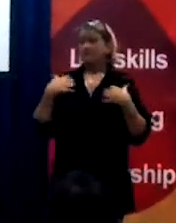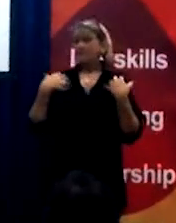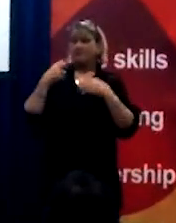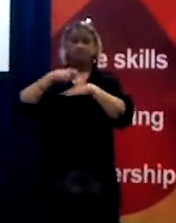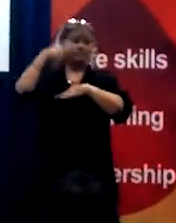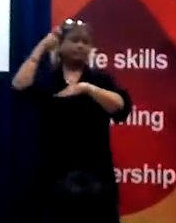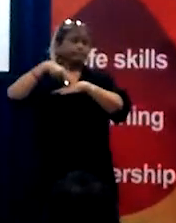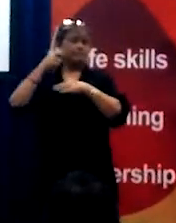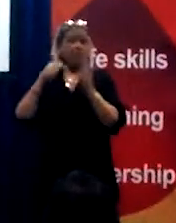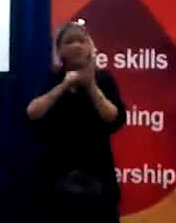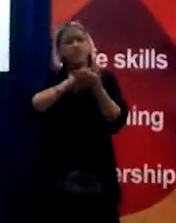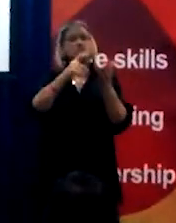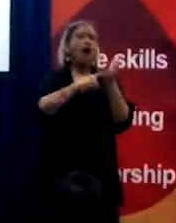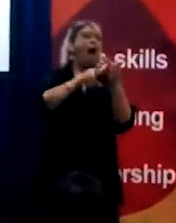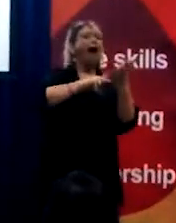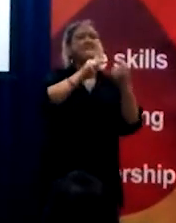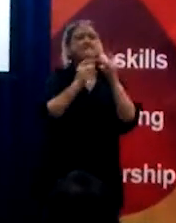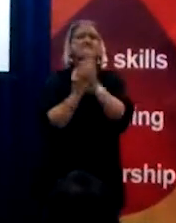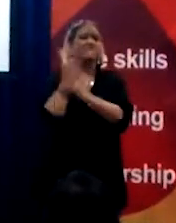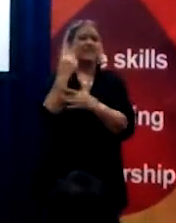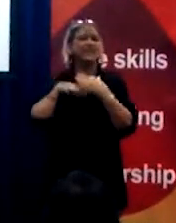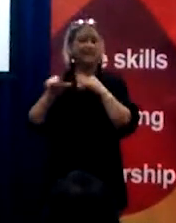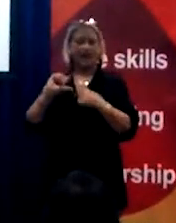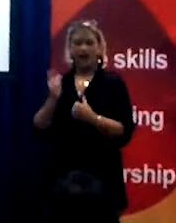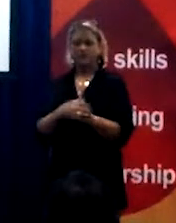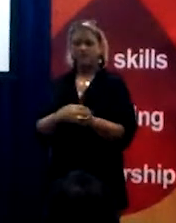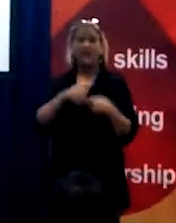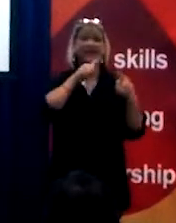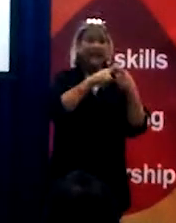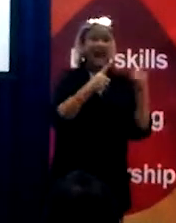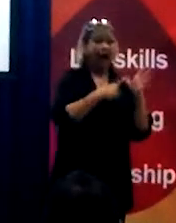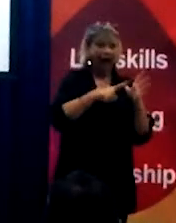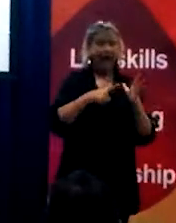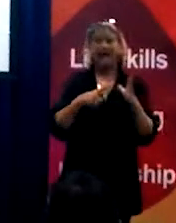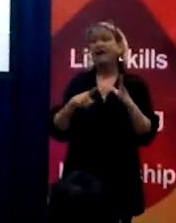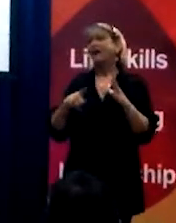The EAs, our Auslan EAs, these guys are on their toes all the time.